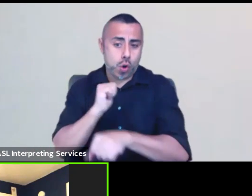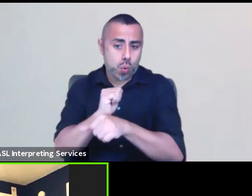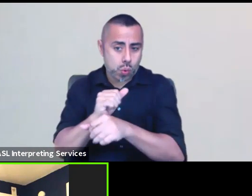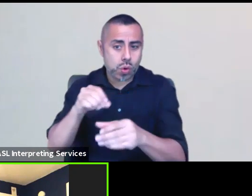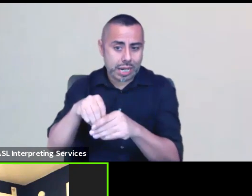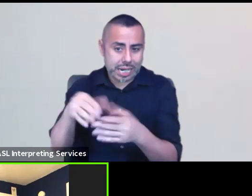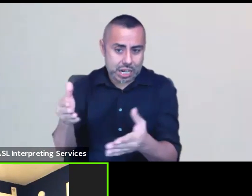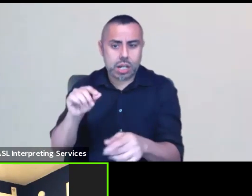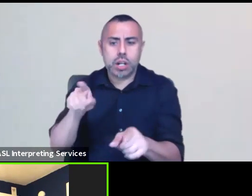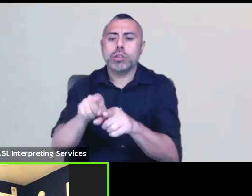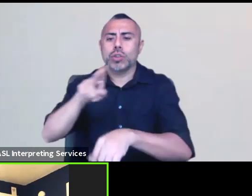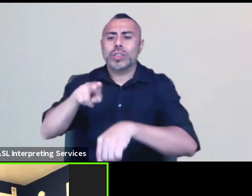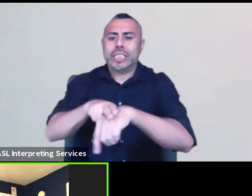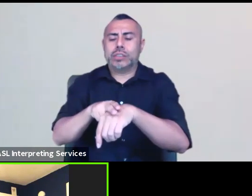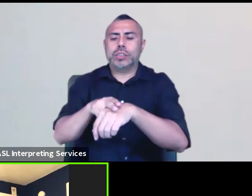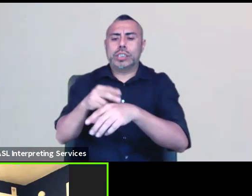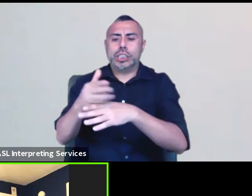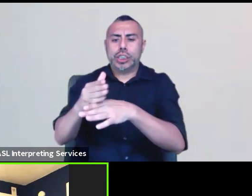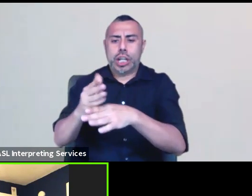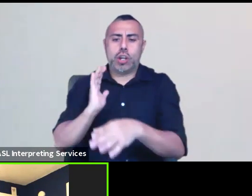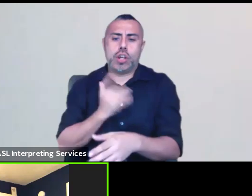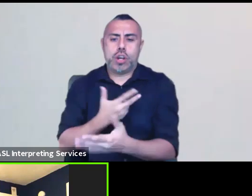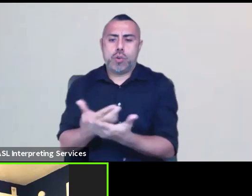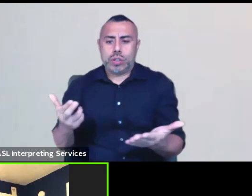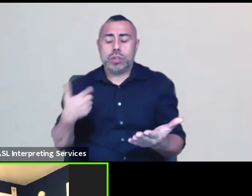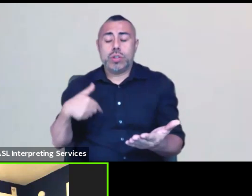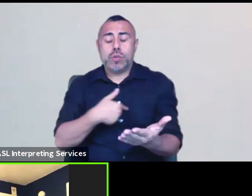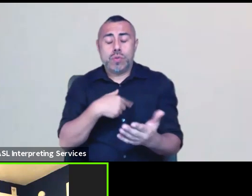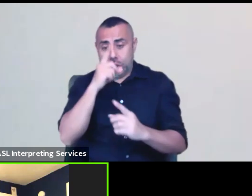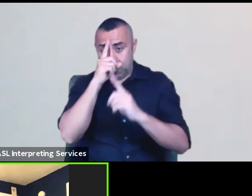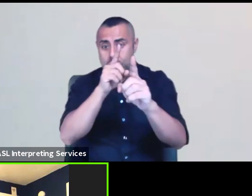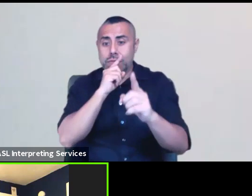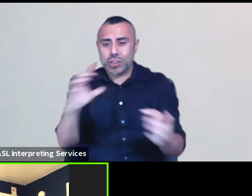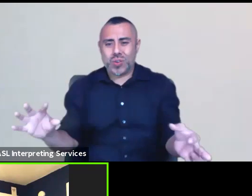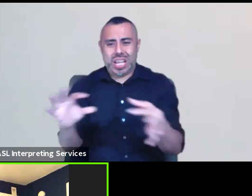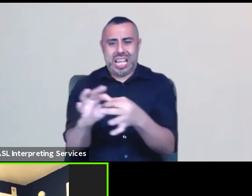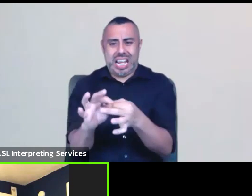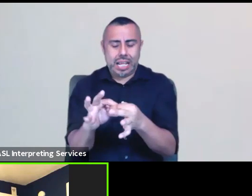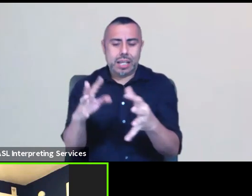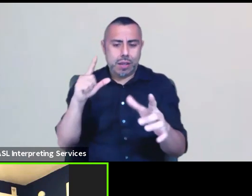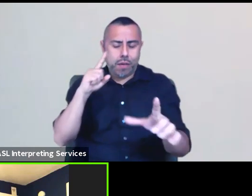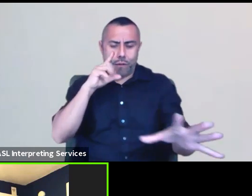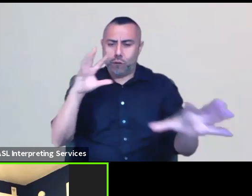and our work is about cultivating vibrant communities by connecting artists with the resources they need to make a living and a life.